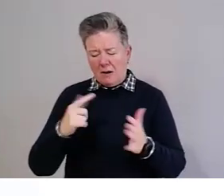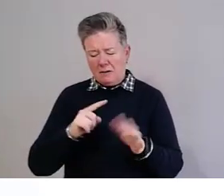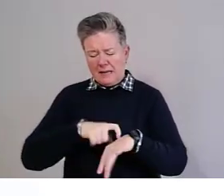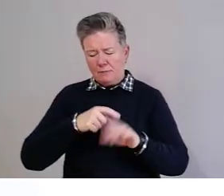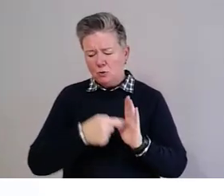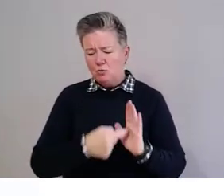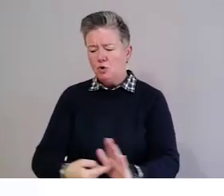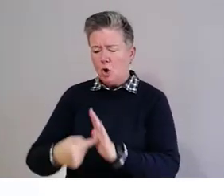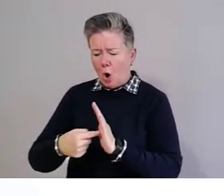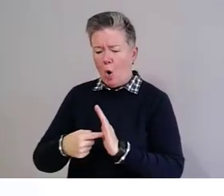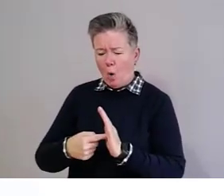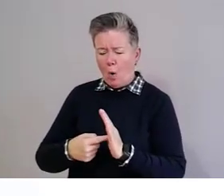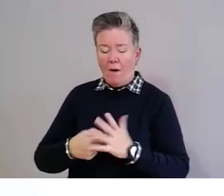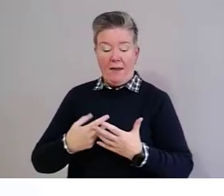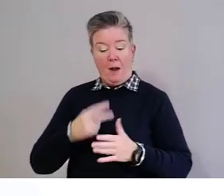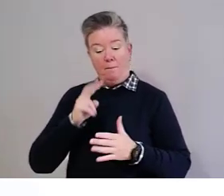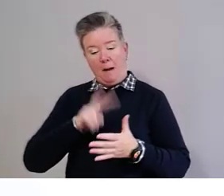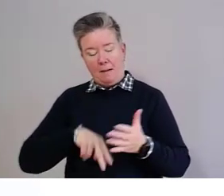but they sat at the table and they read it word for word.